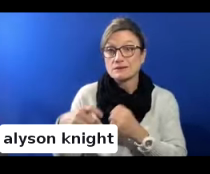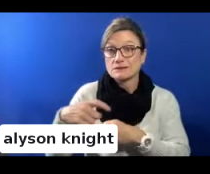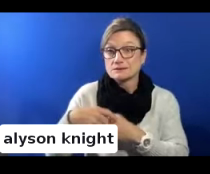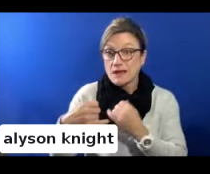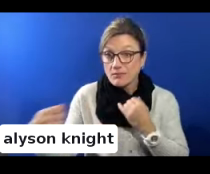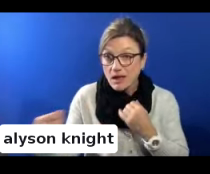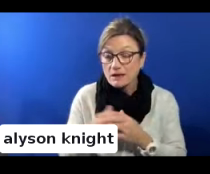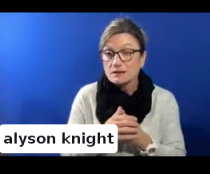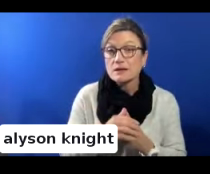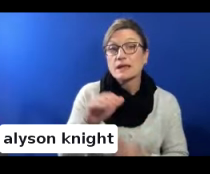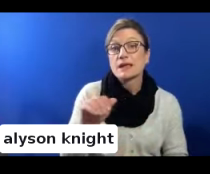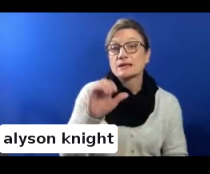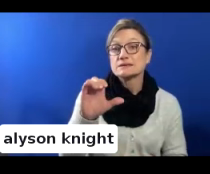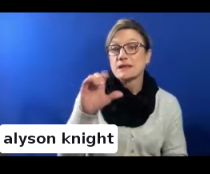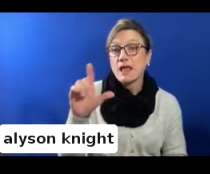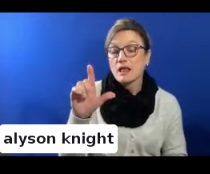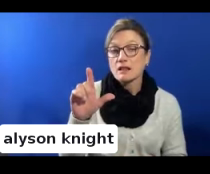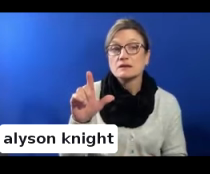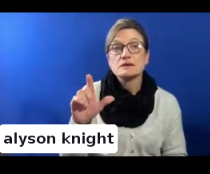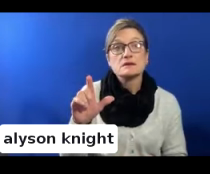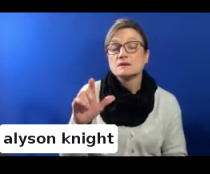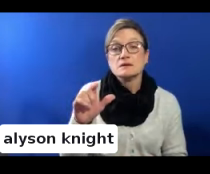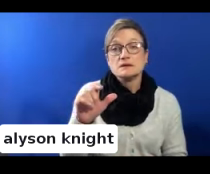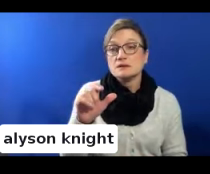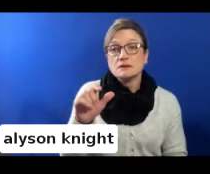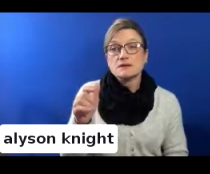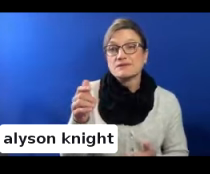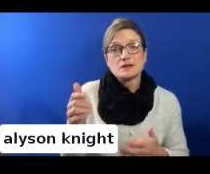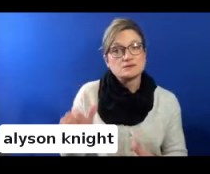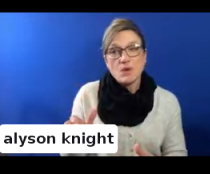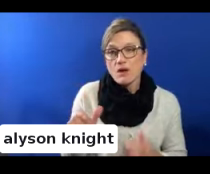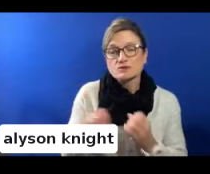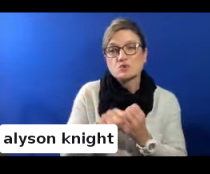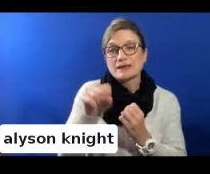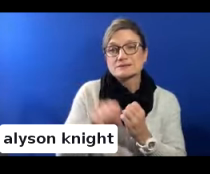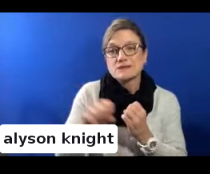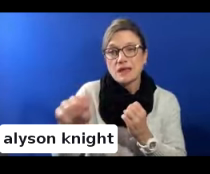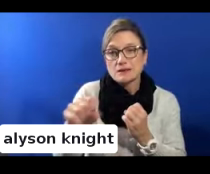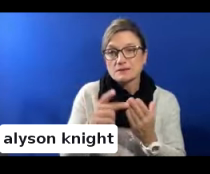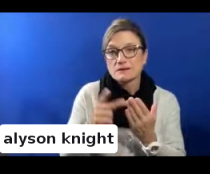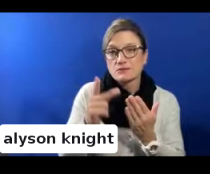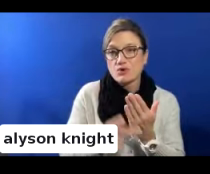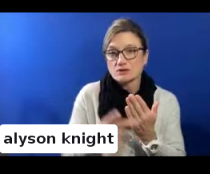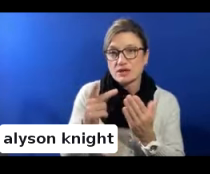ACL really discourages us from extending the project beyond three